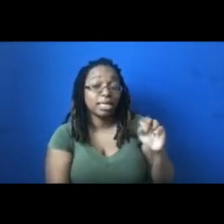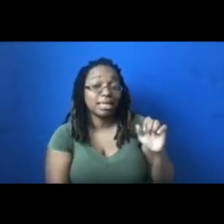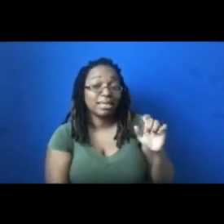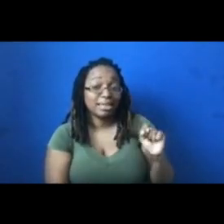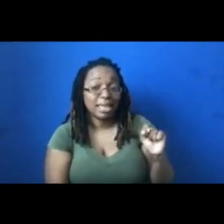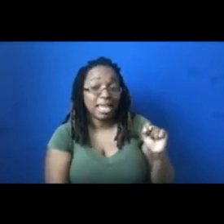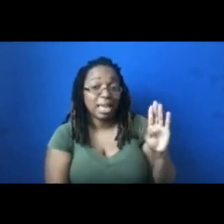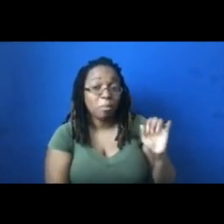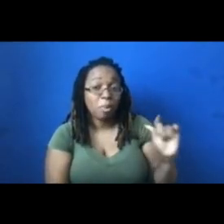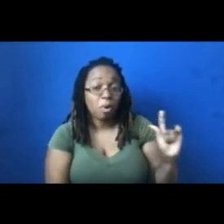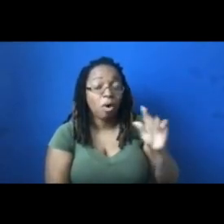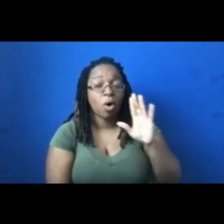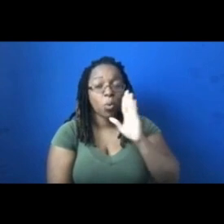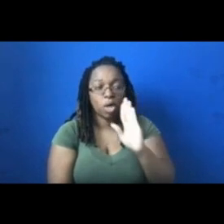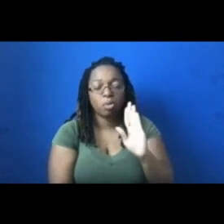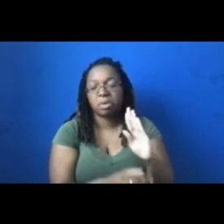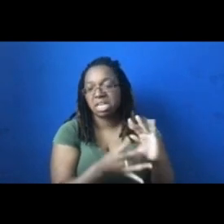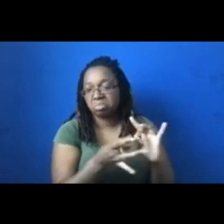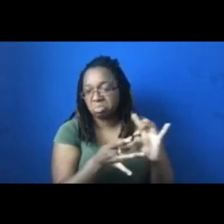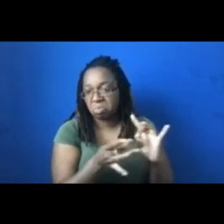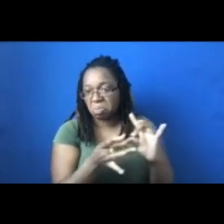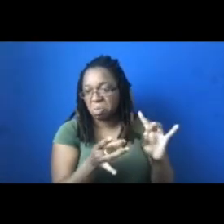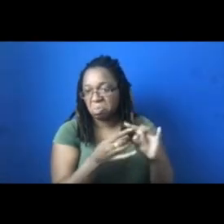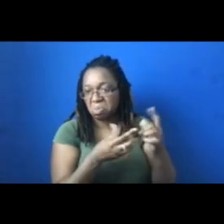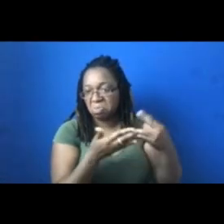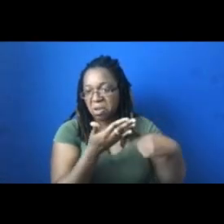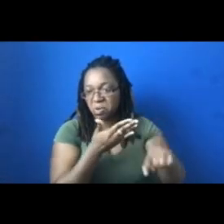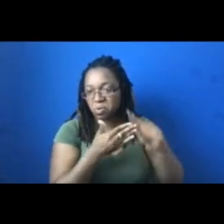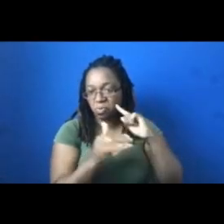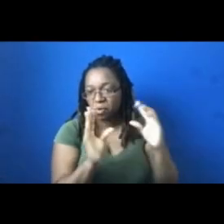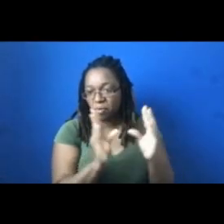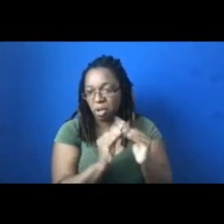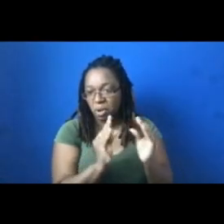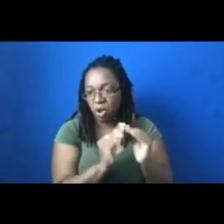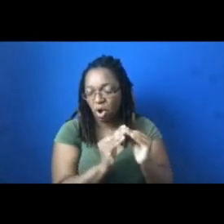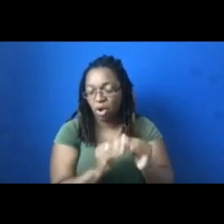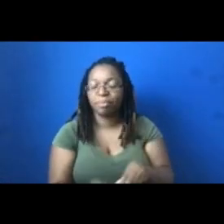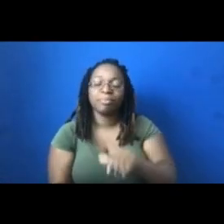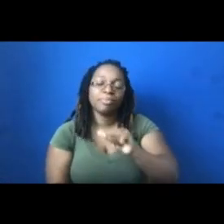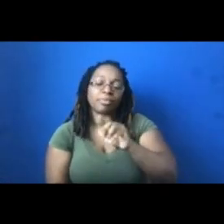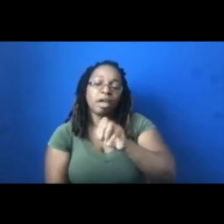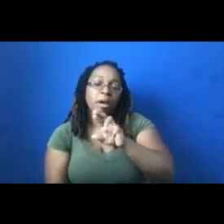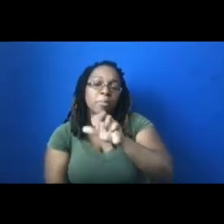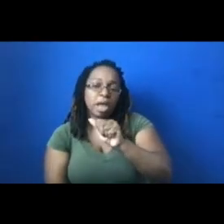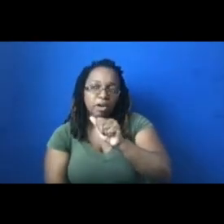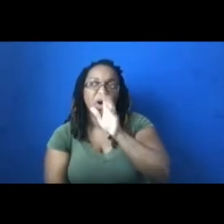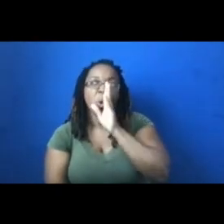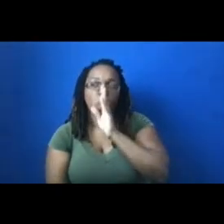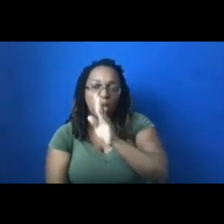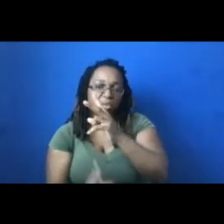post a link to, which is coming up, I believe, next week. And if